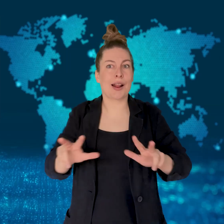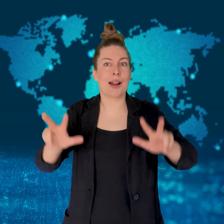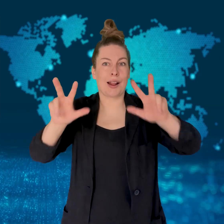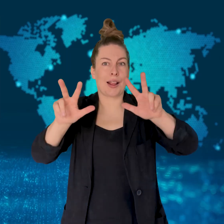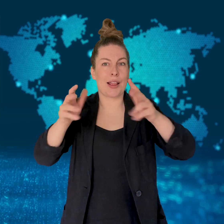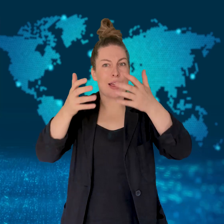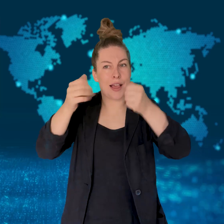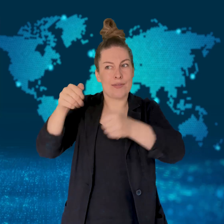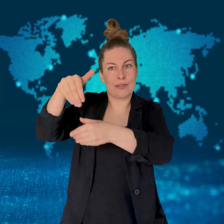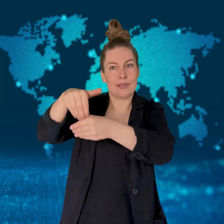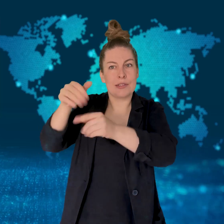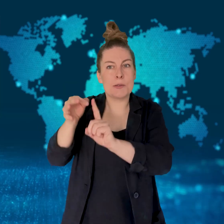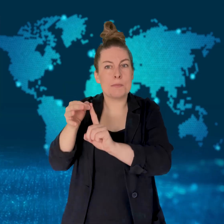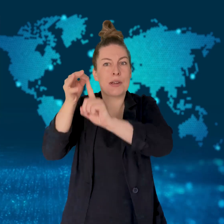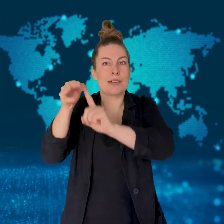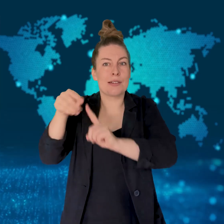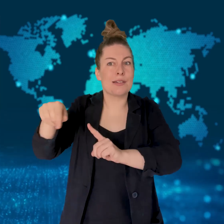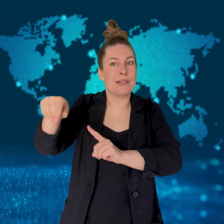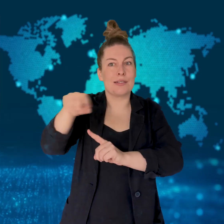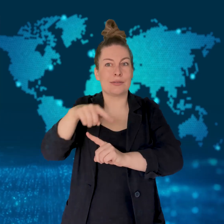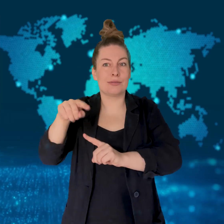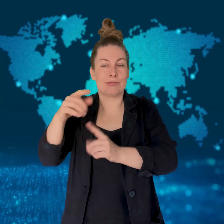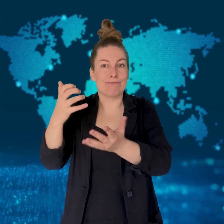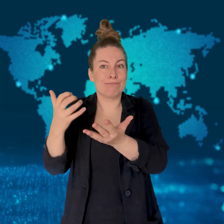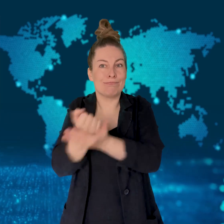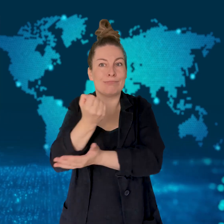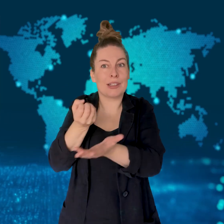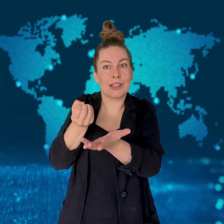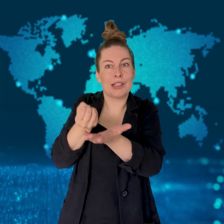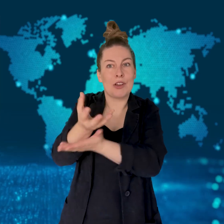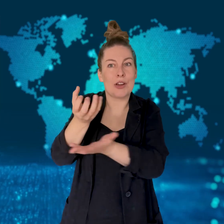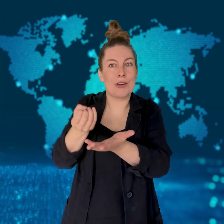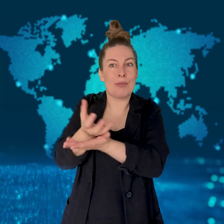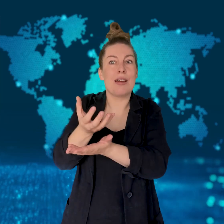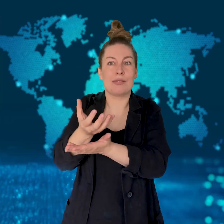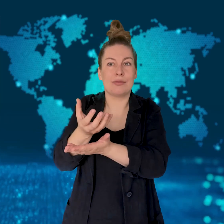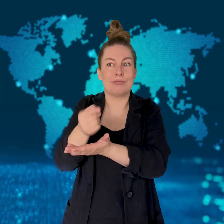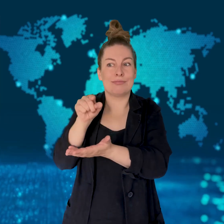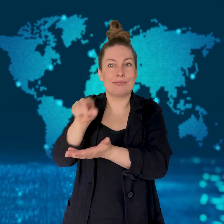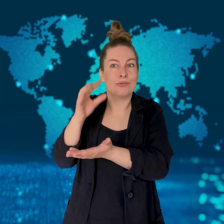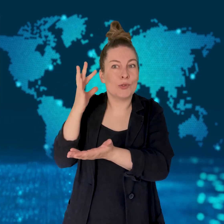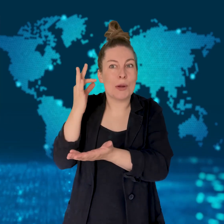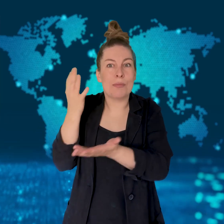Her imprisonment was not announced but was discovered this week